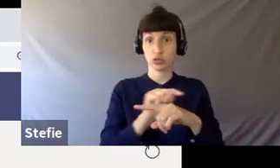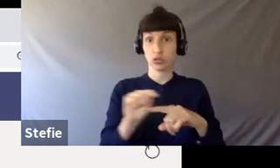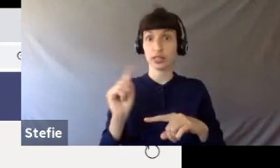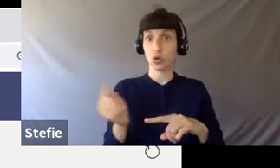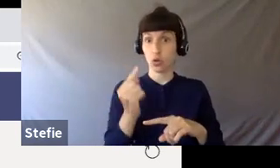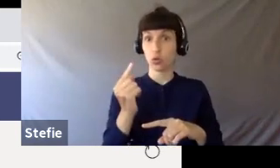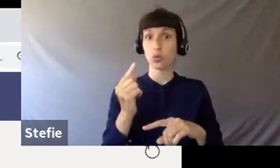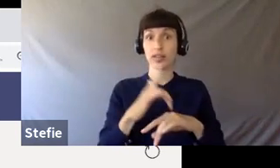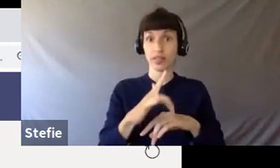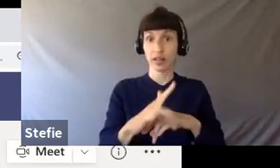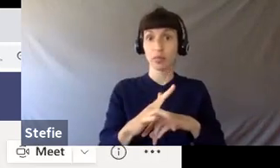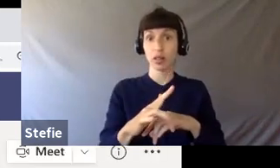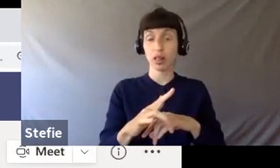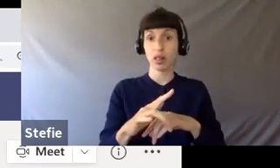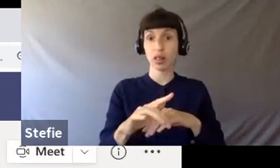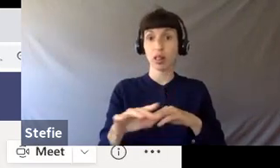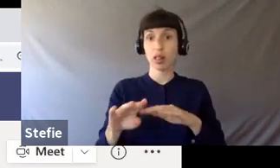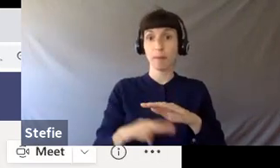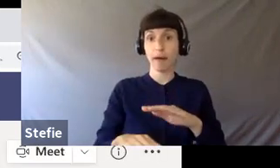these are specific trainings on how to set up your team. That's available when you first log into your team which I find pretty powerful